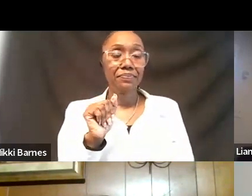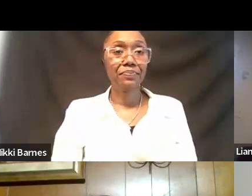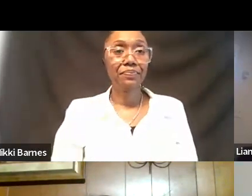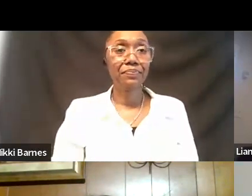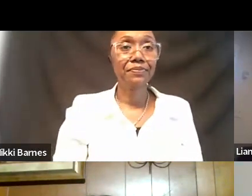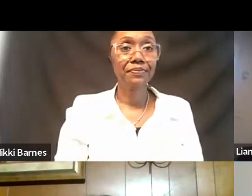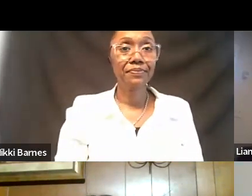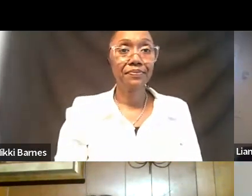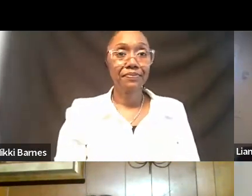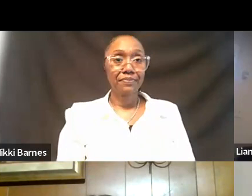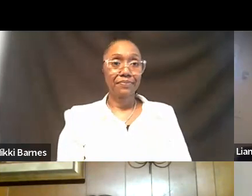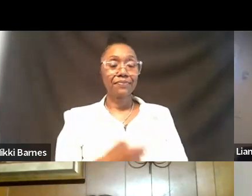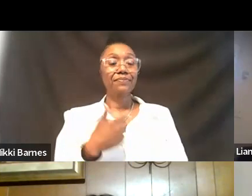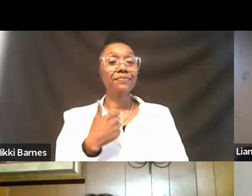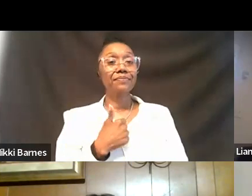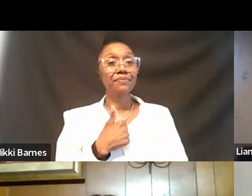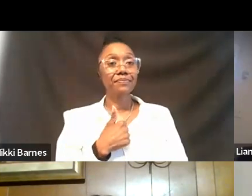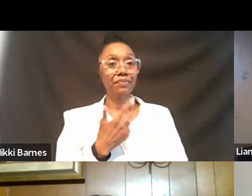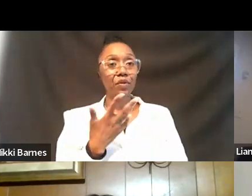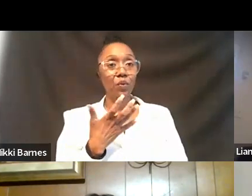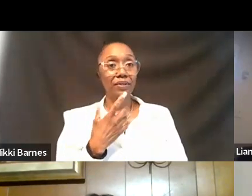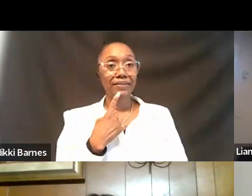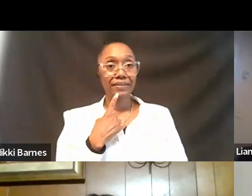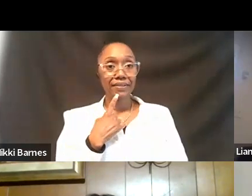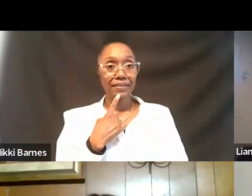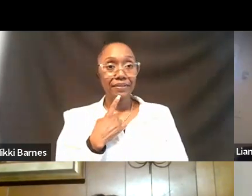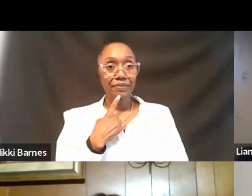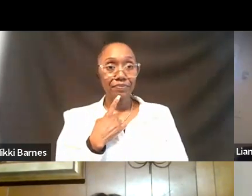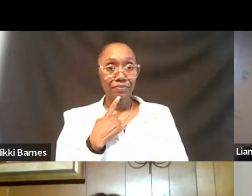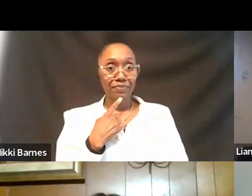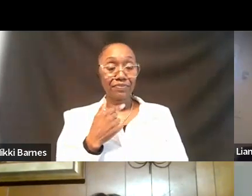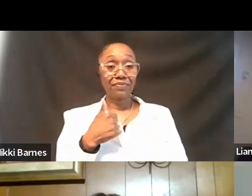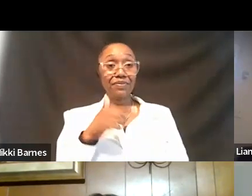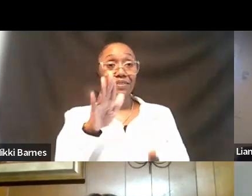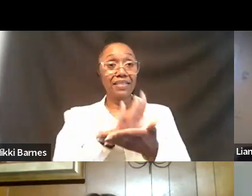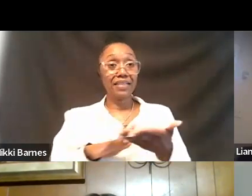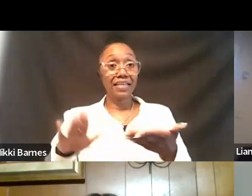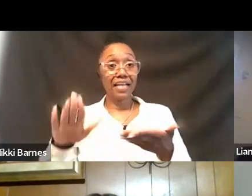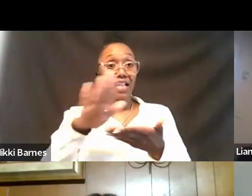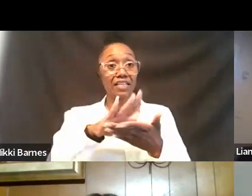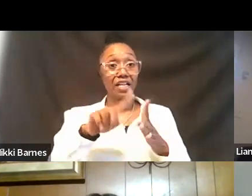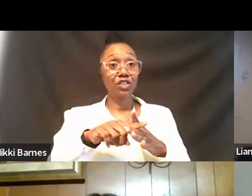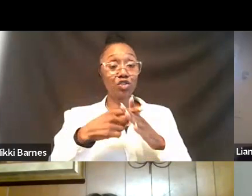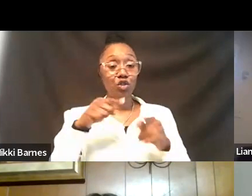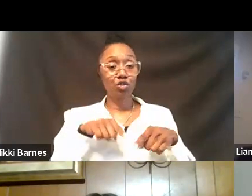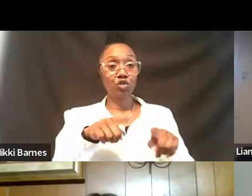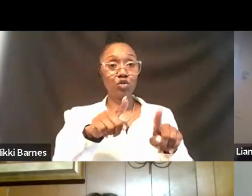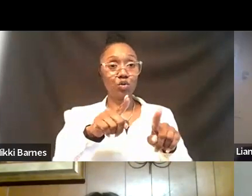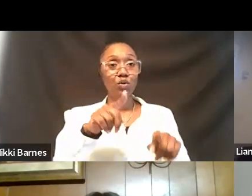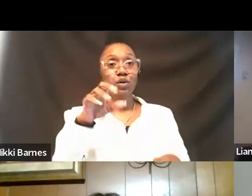I also want to. Say that. Being in college and like I said, college from the pandemic that ended high school in the pandemic.